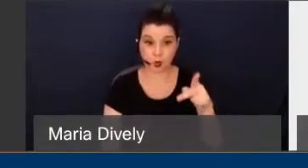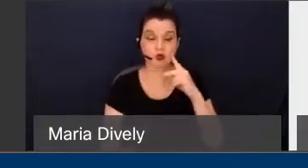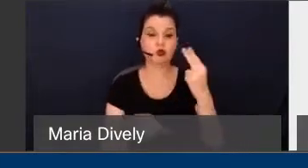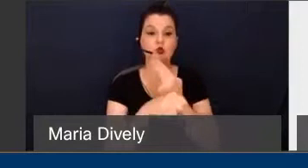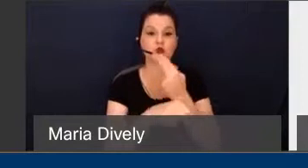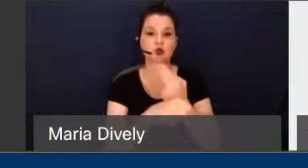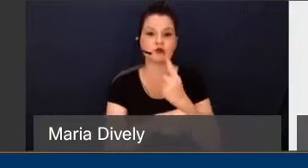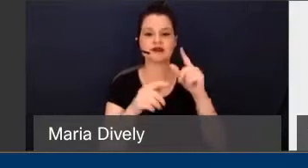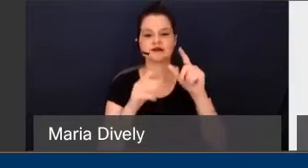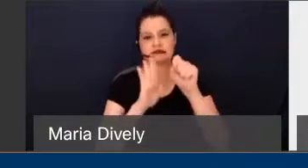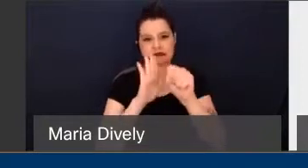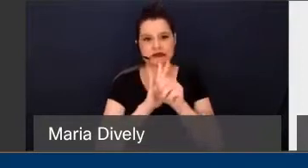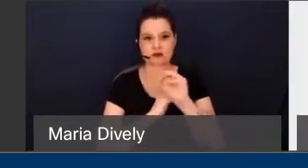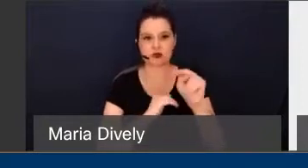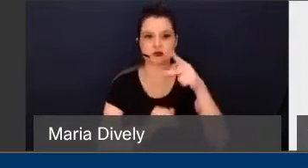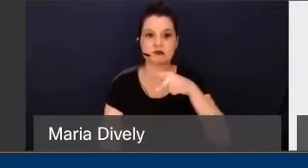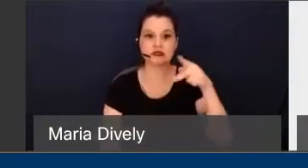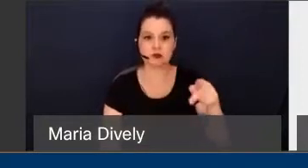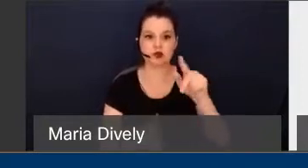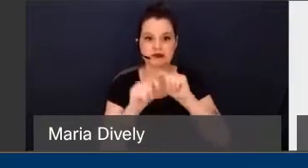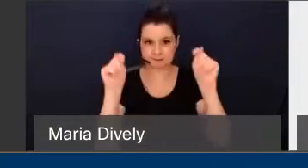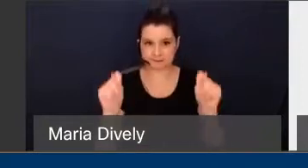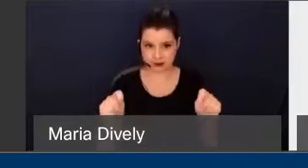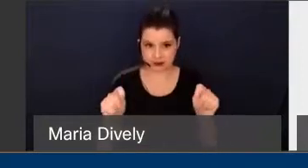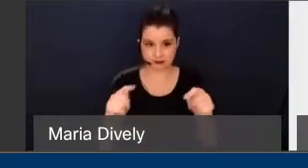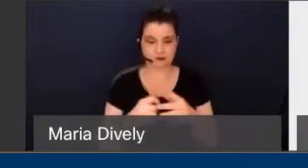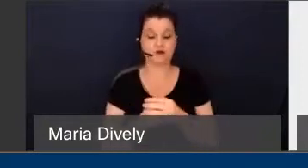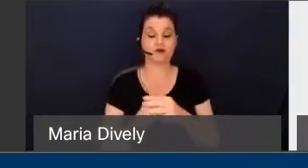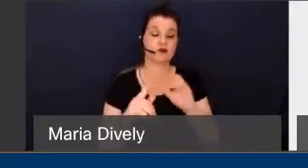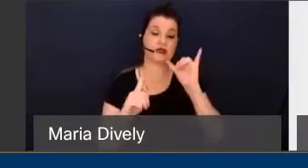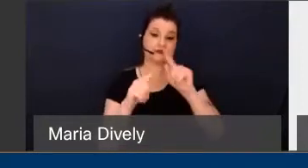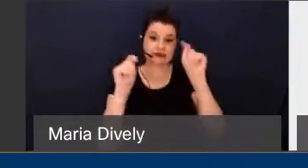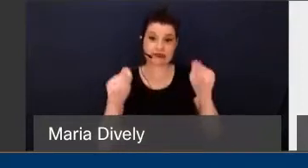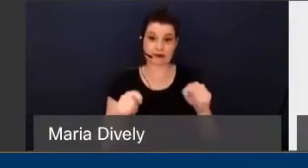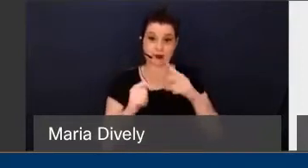the state of Minnesota PowerPoint template. Uh, this template was created by Minute,